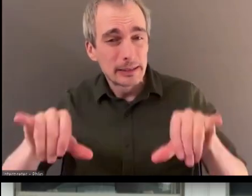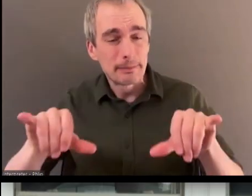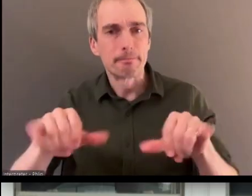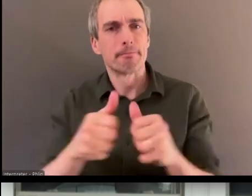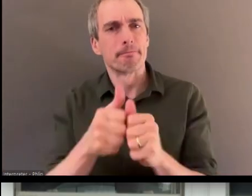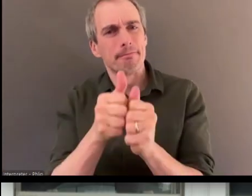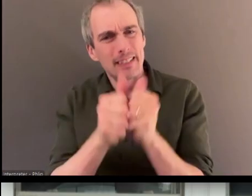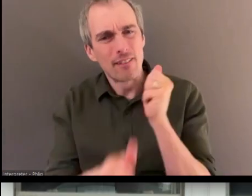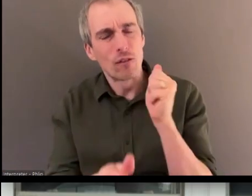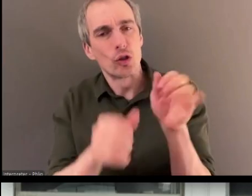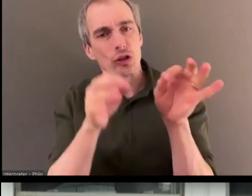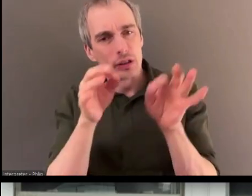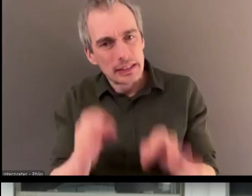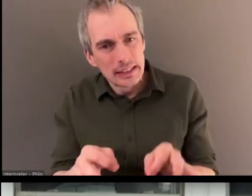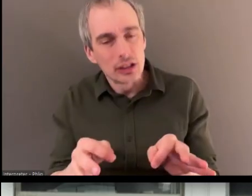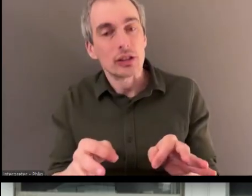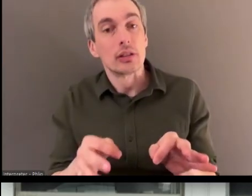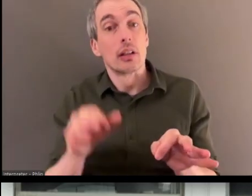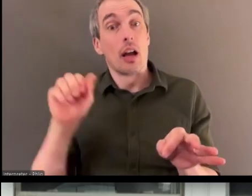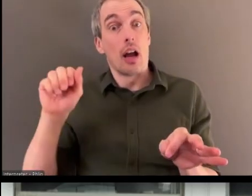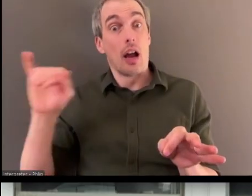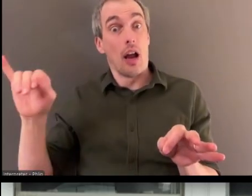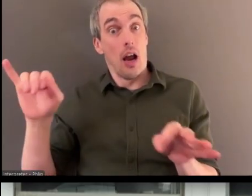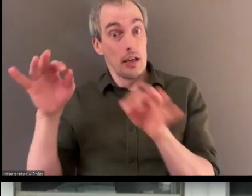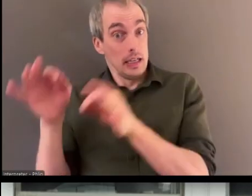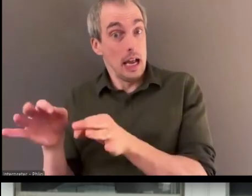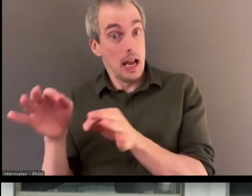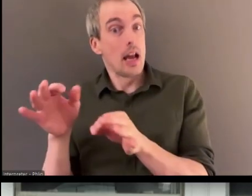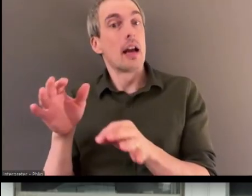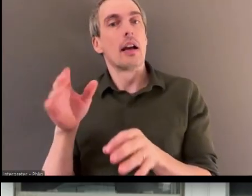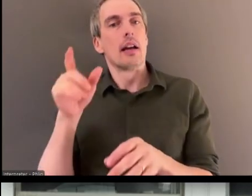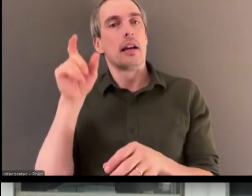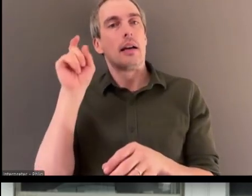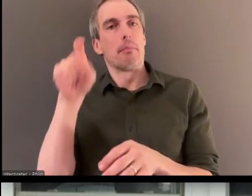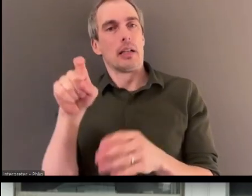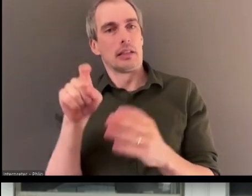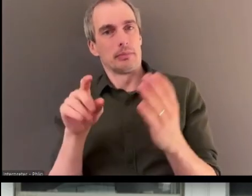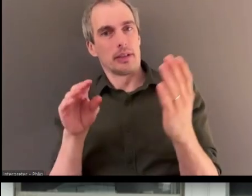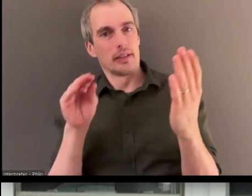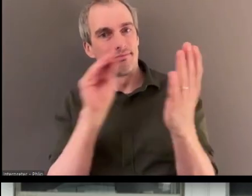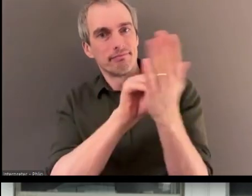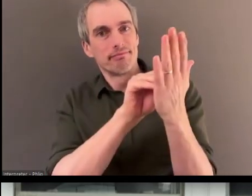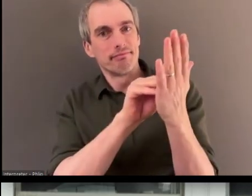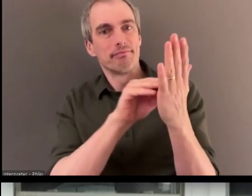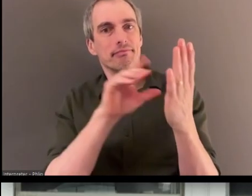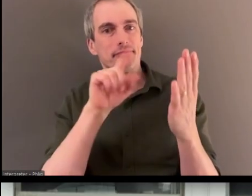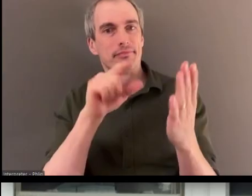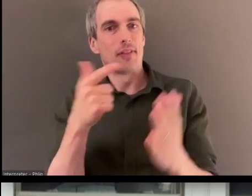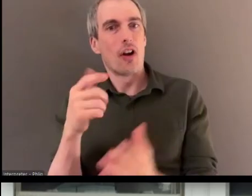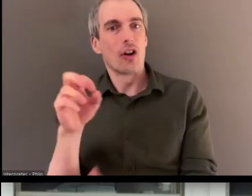the AI has to be logged. So it's easy for a human reviewer to go ahead and see what's going on.